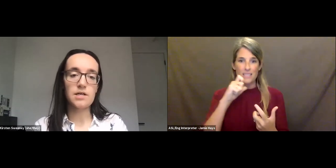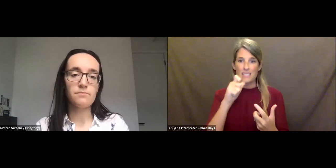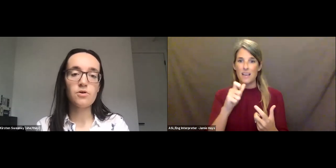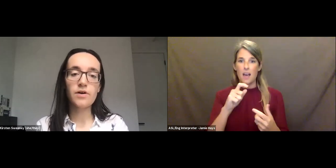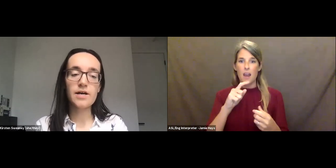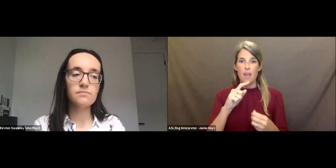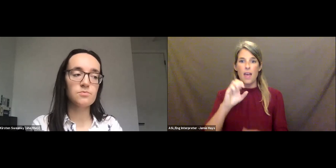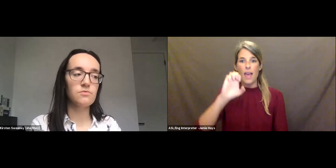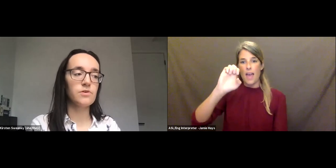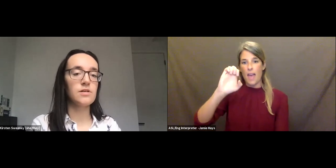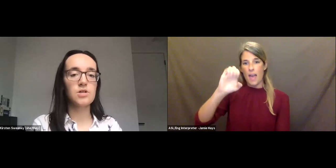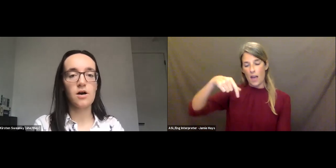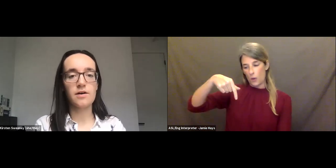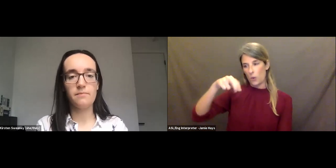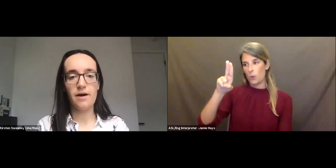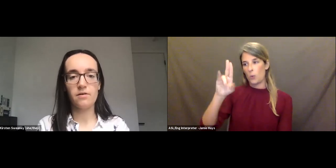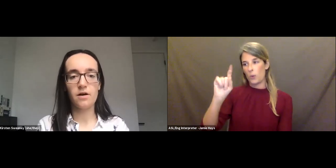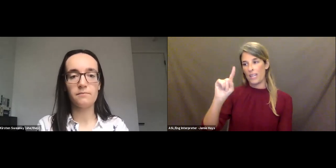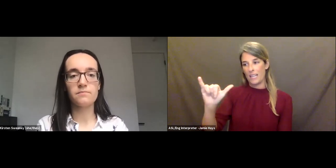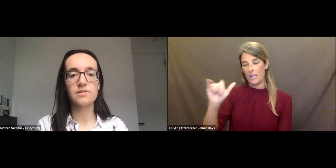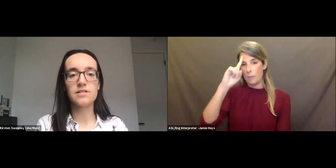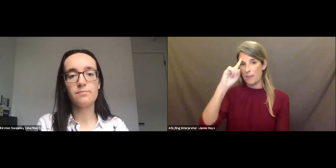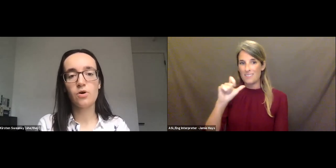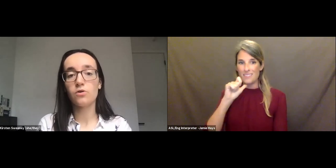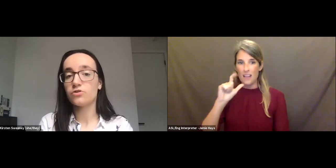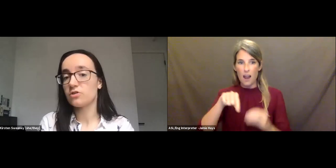done programs, we're really talking about deep culture